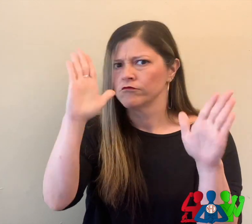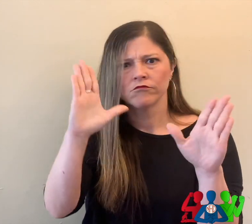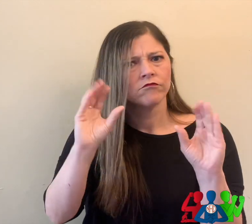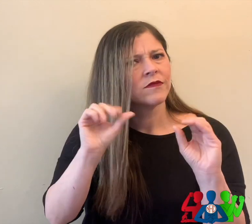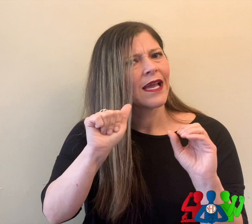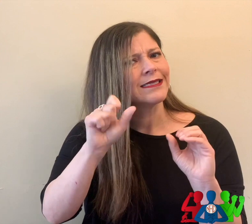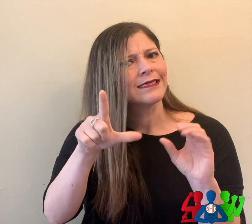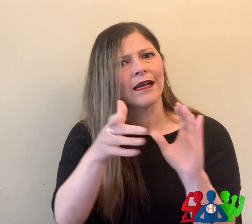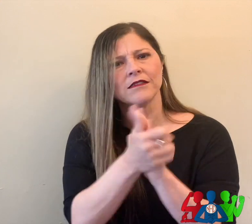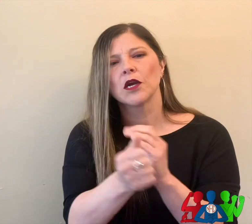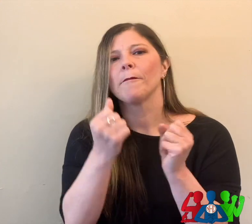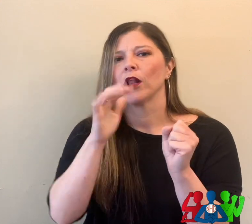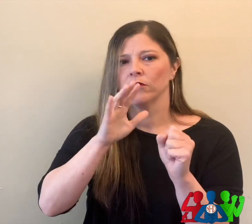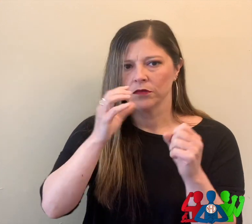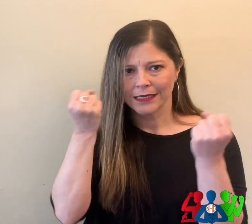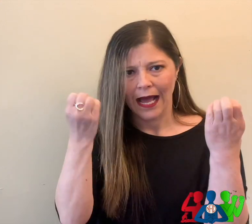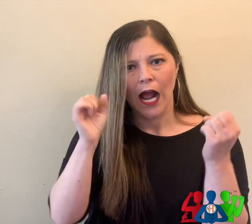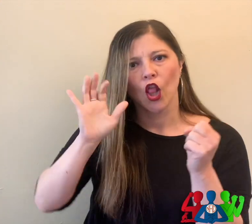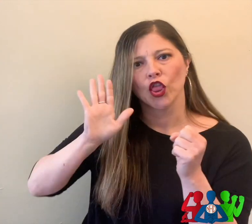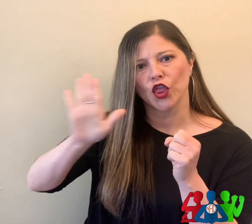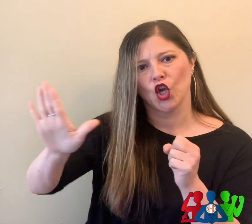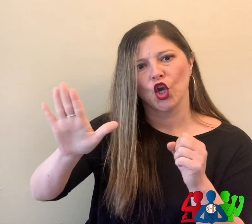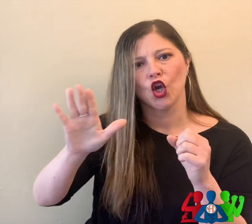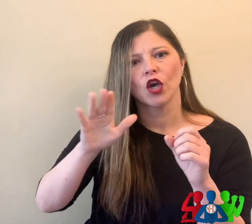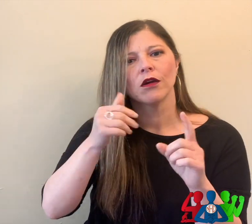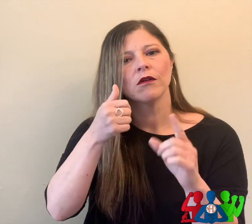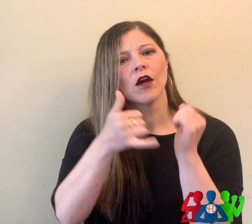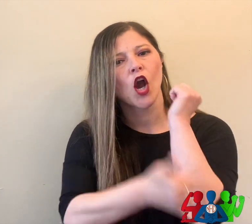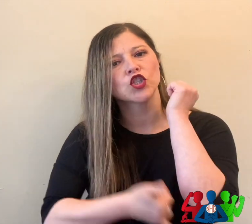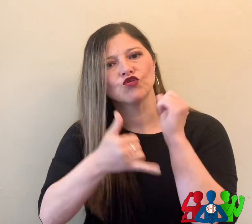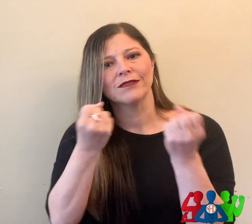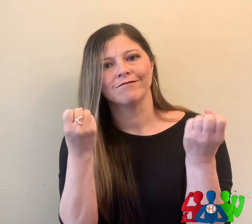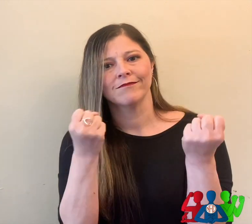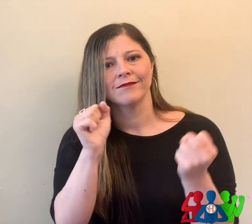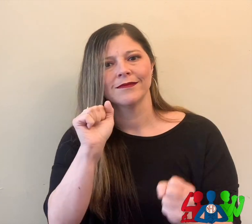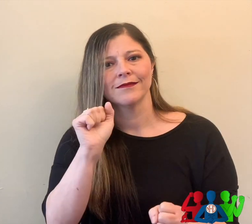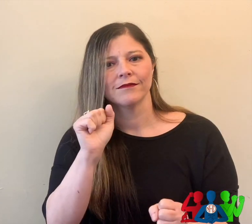and international students who came to MSSD not knowing American Sign Language, but were